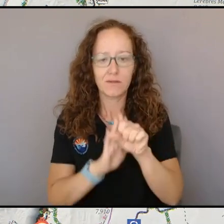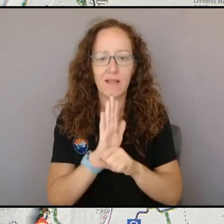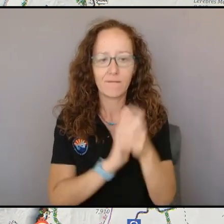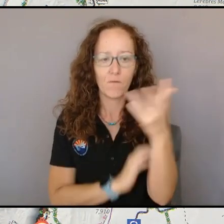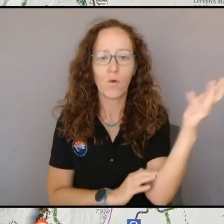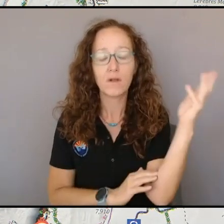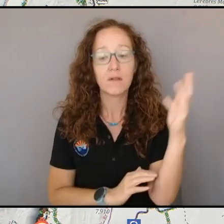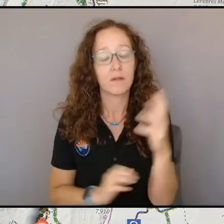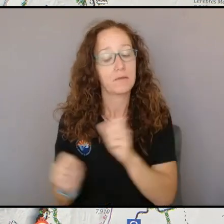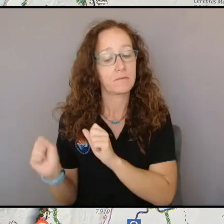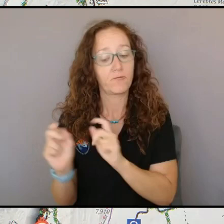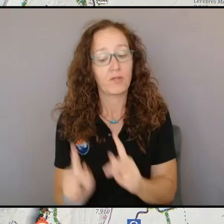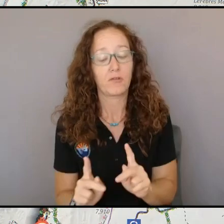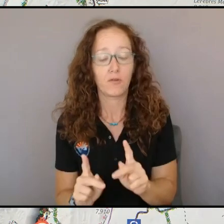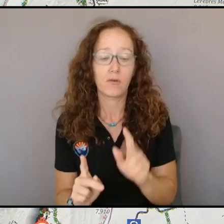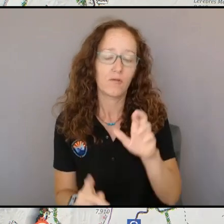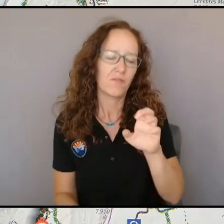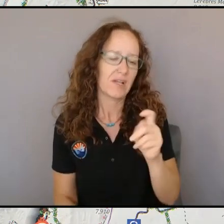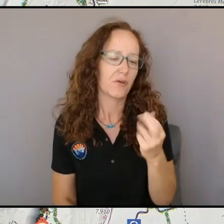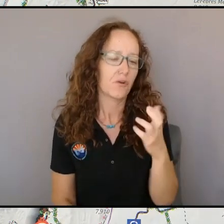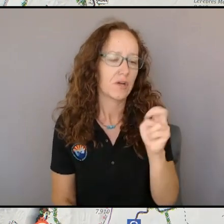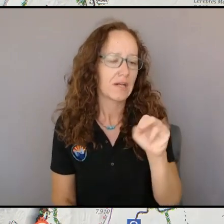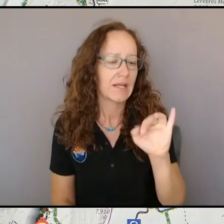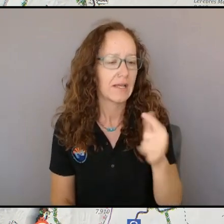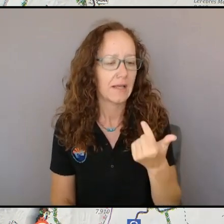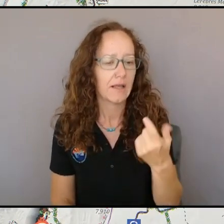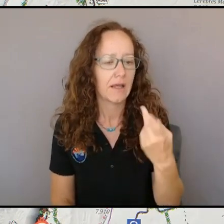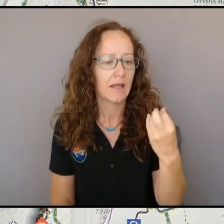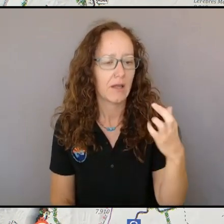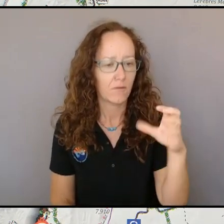back home to New Mexico after being deployed or serving in